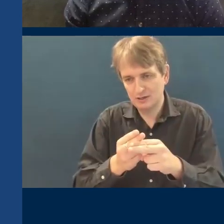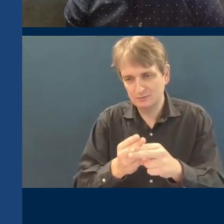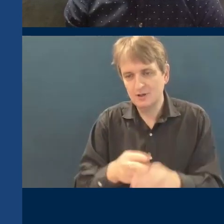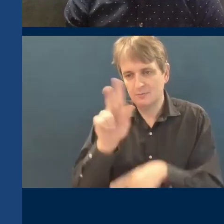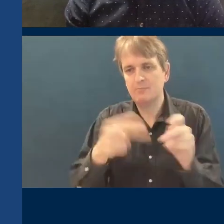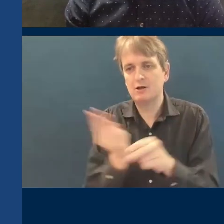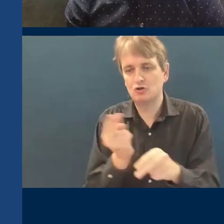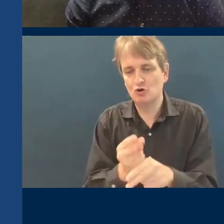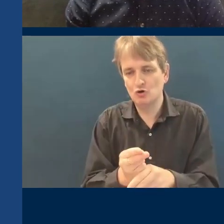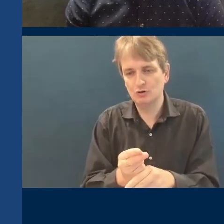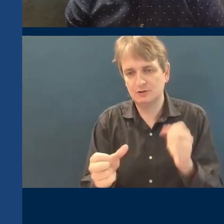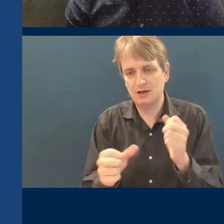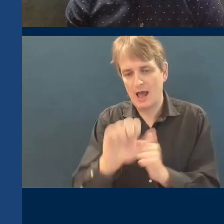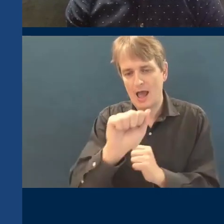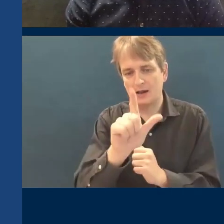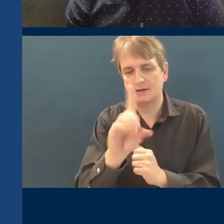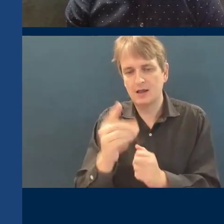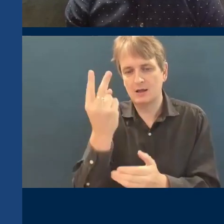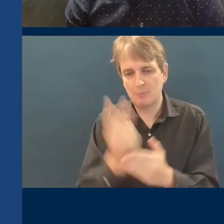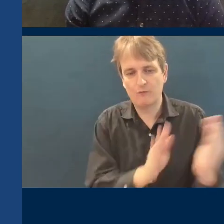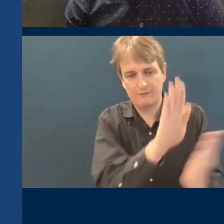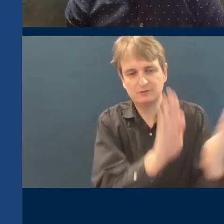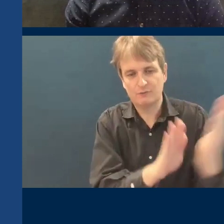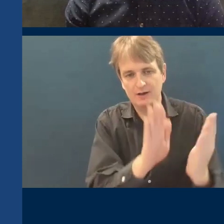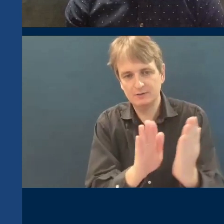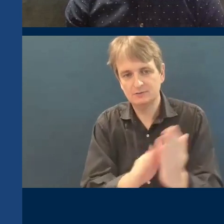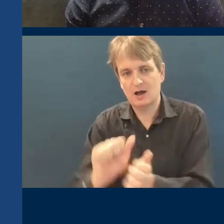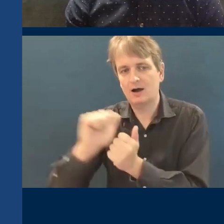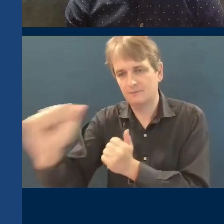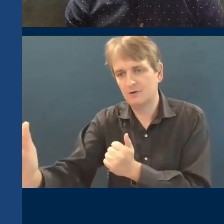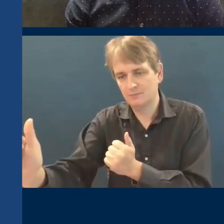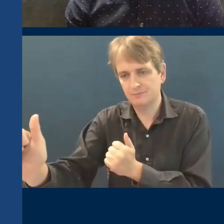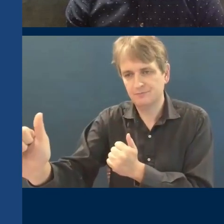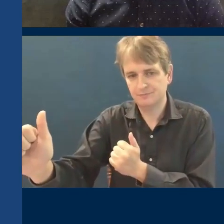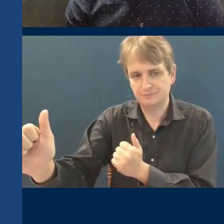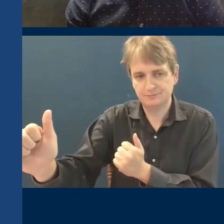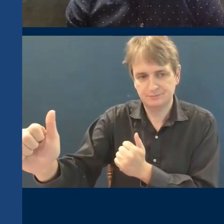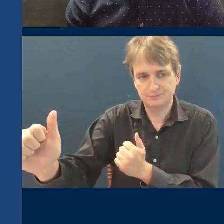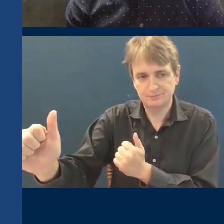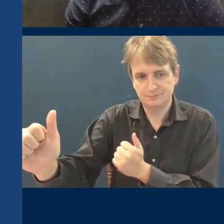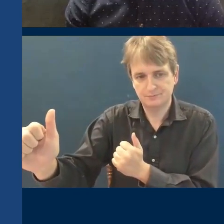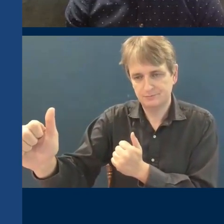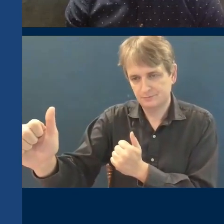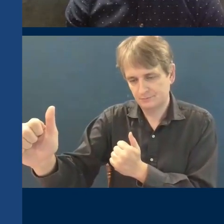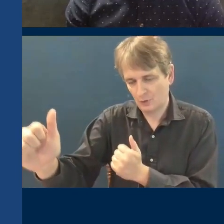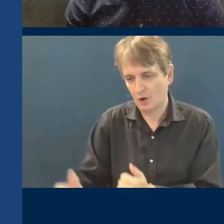One thing I want to mention for sure is that people use ALDs in both face-to-face and remote settings.